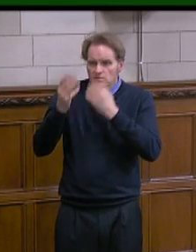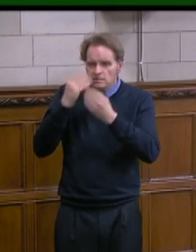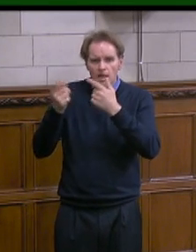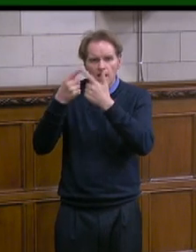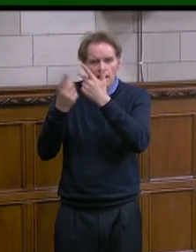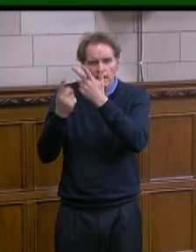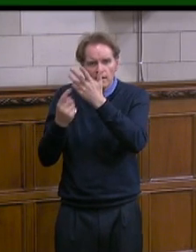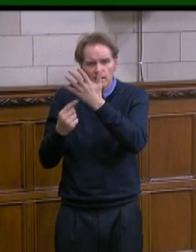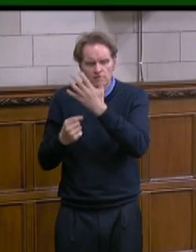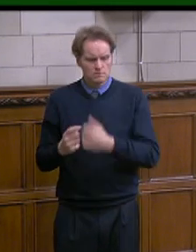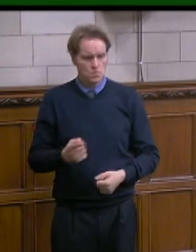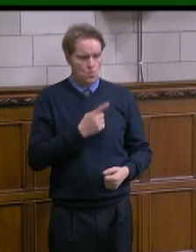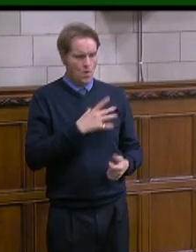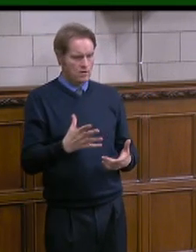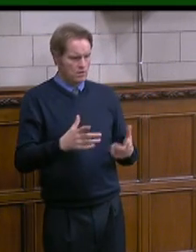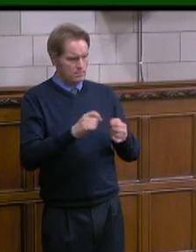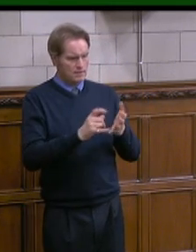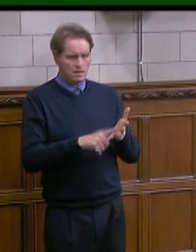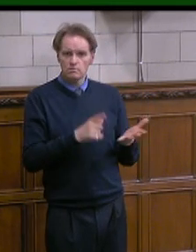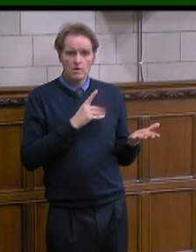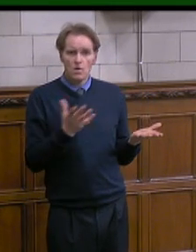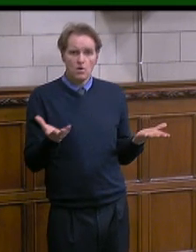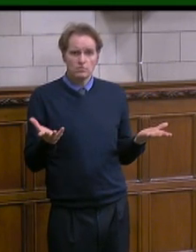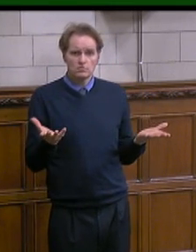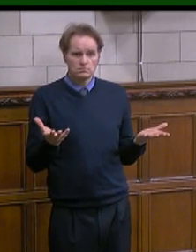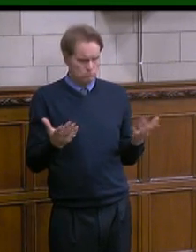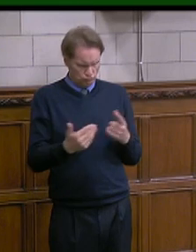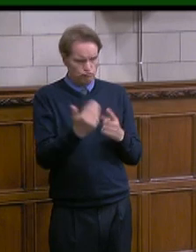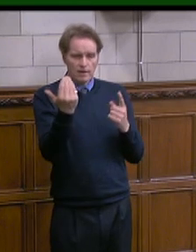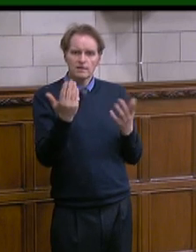It is a recognised language, after all.